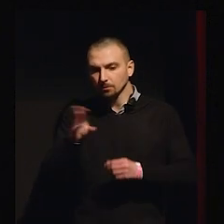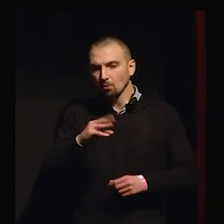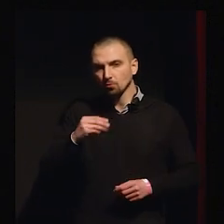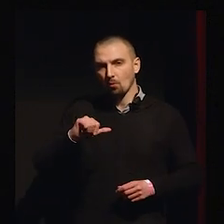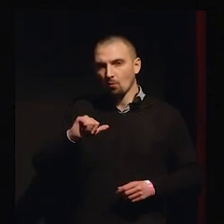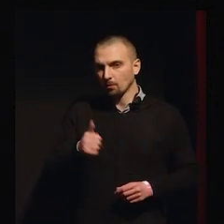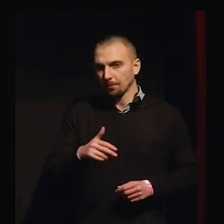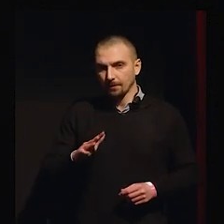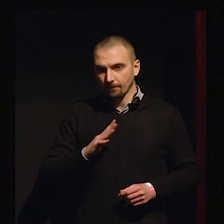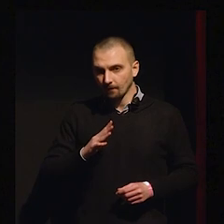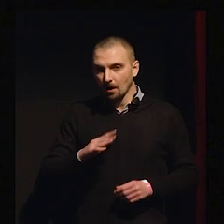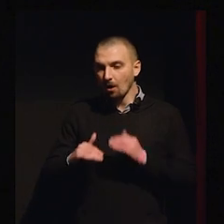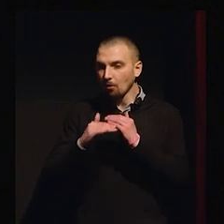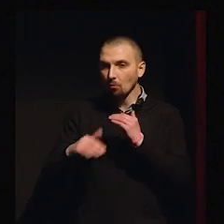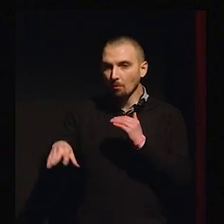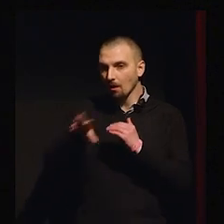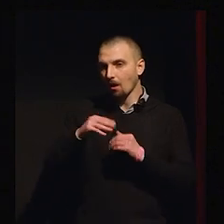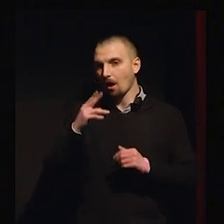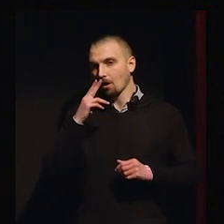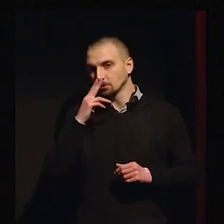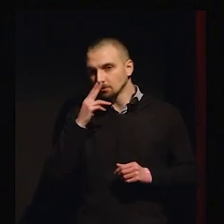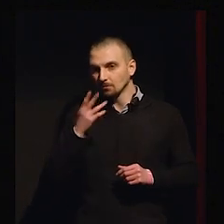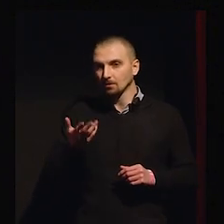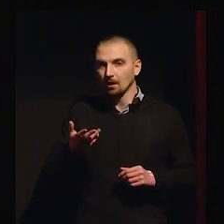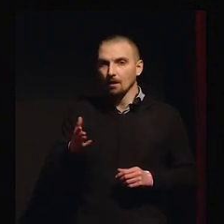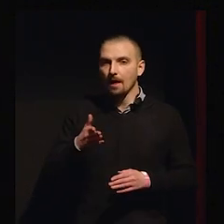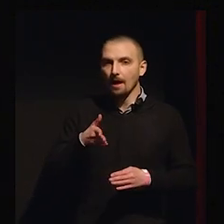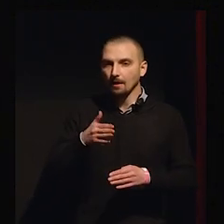And this cannot be through bone broth or bouillon, as customary in society.